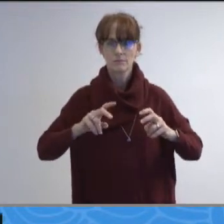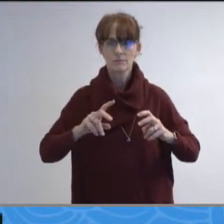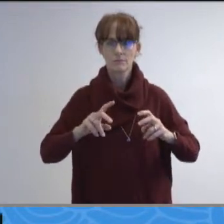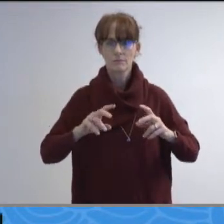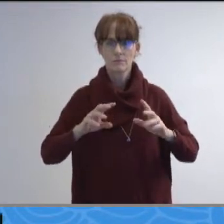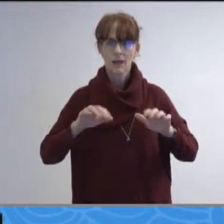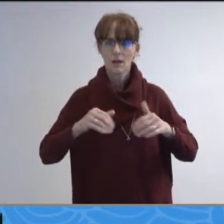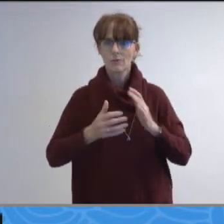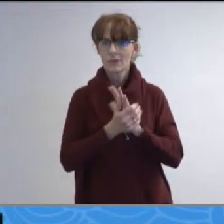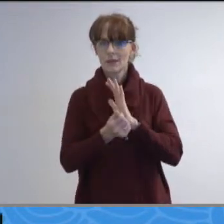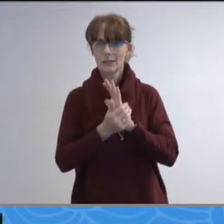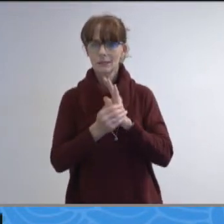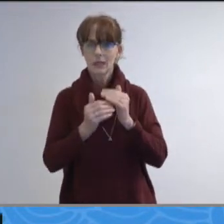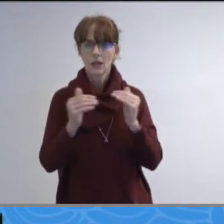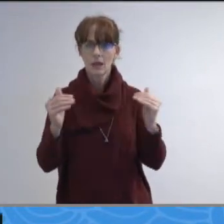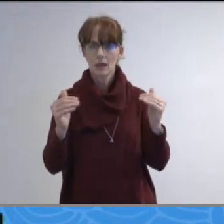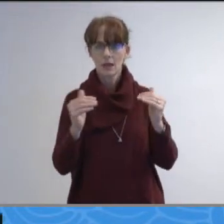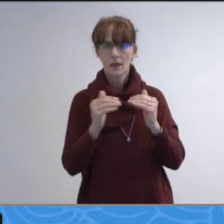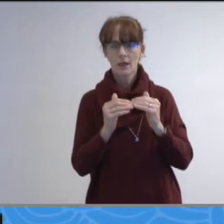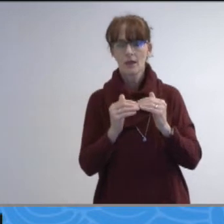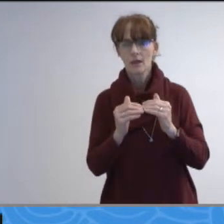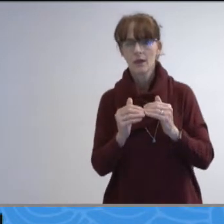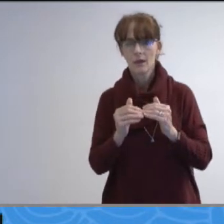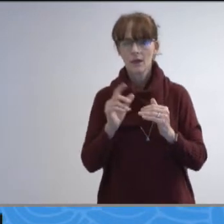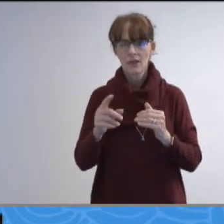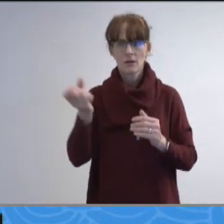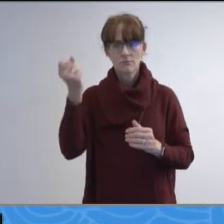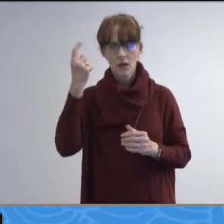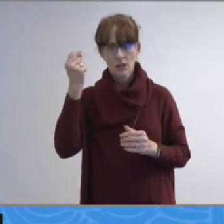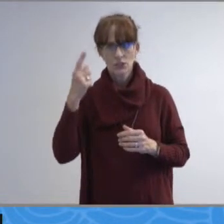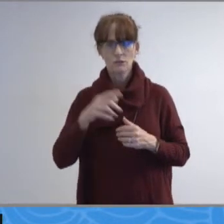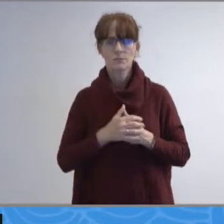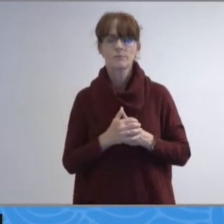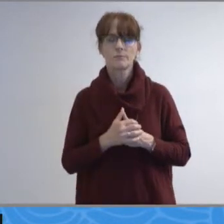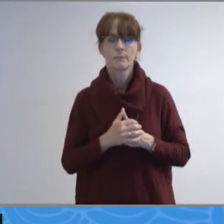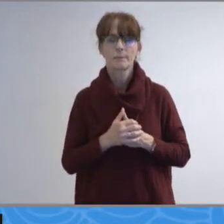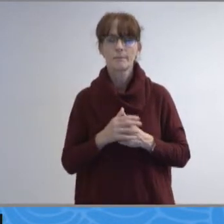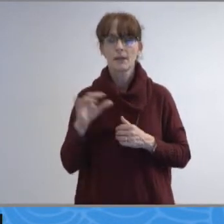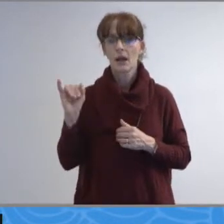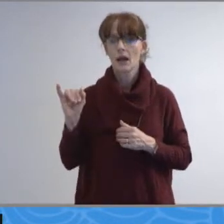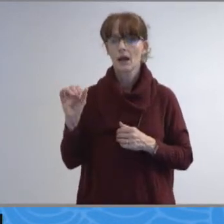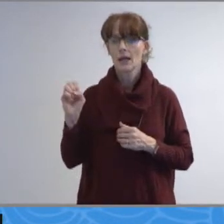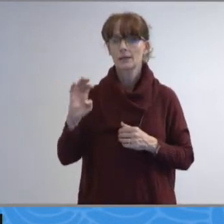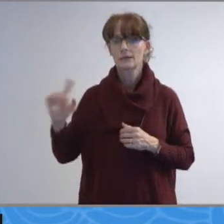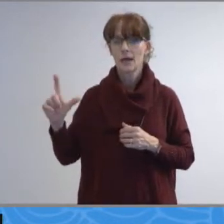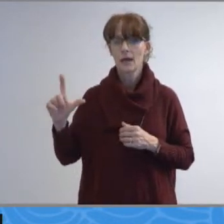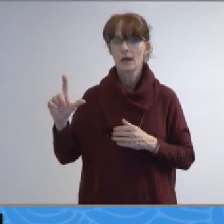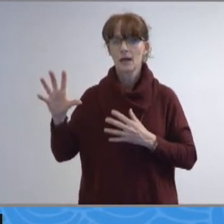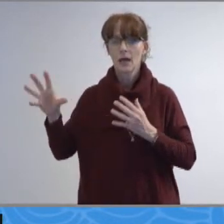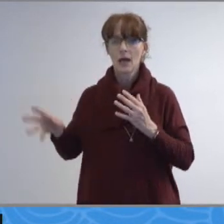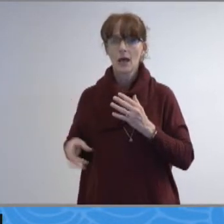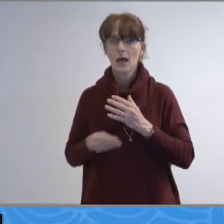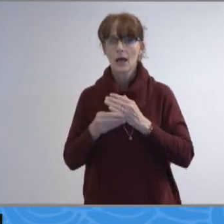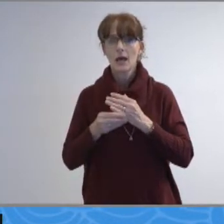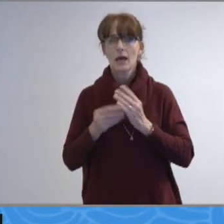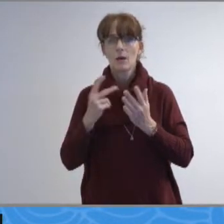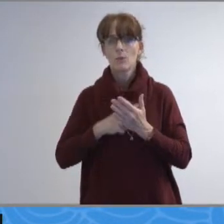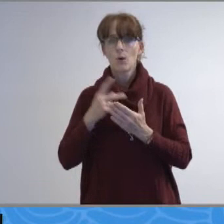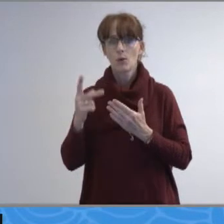in terms of their skills and their knowledge. IXL is a supplementary program